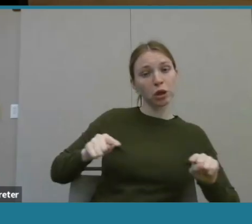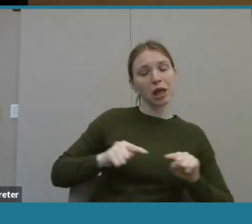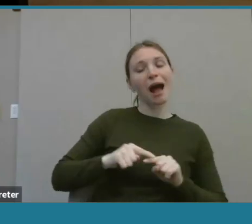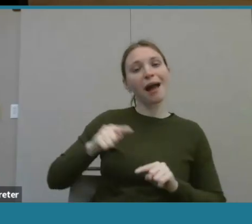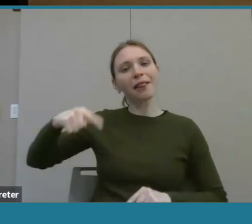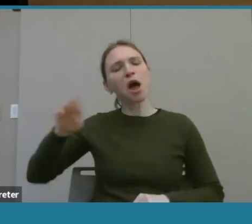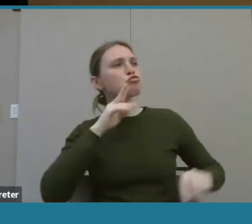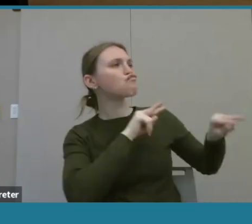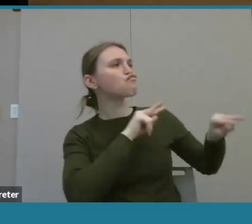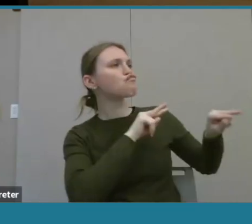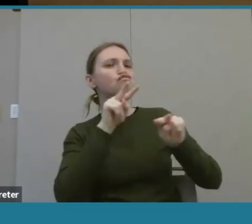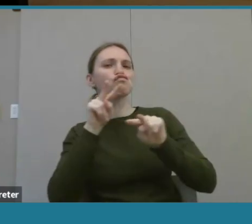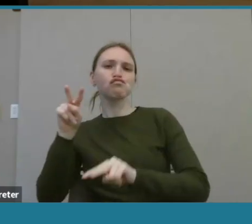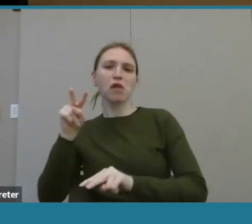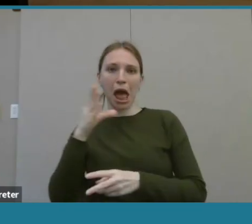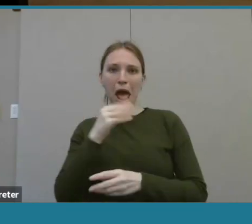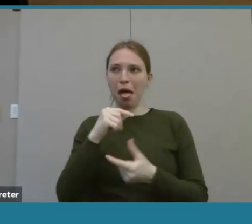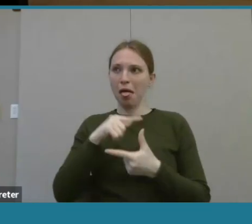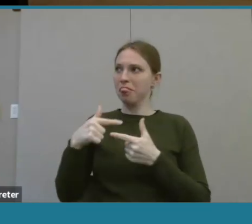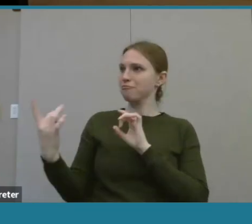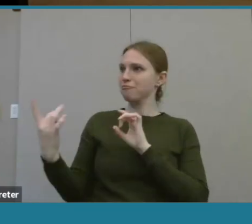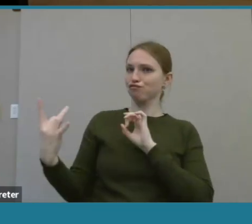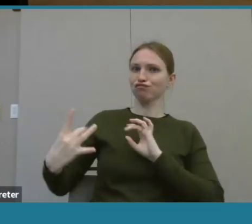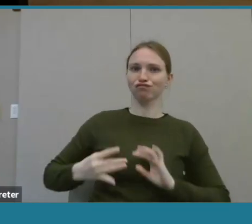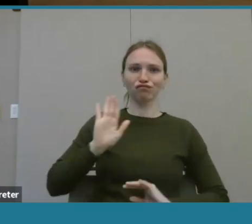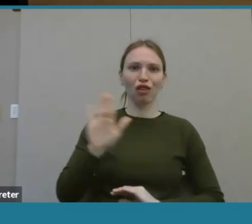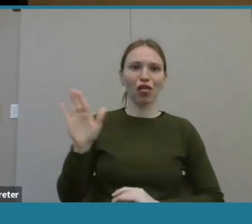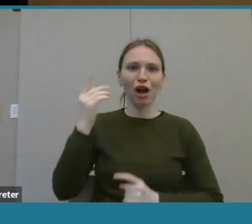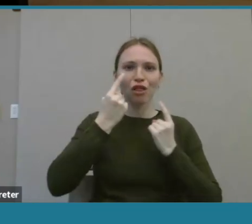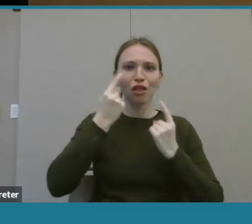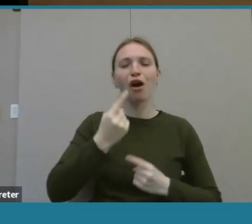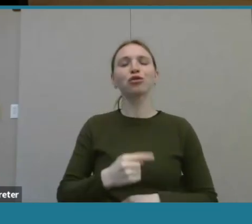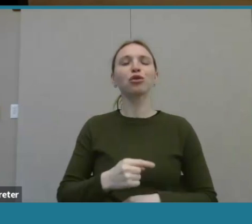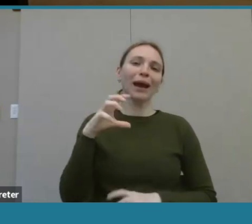tell us what they thought. And we did surveys and interviewed surveys as well as observations.